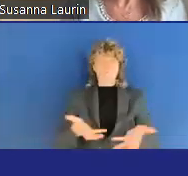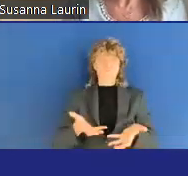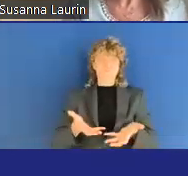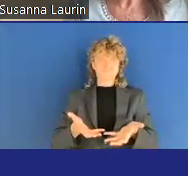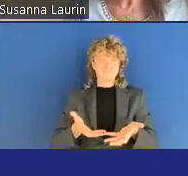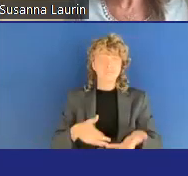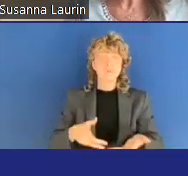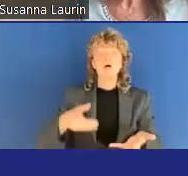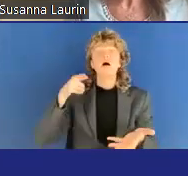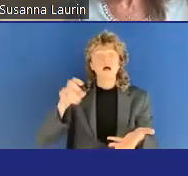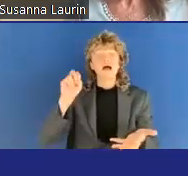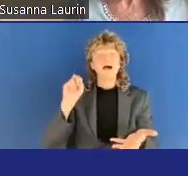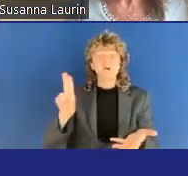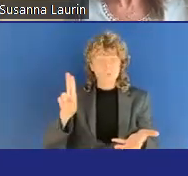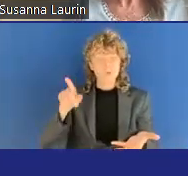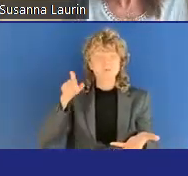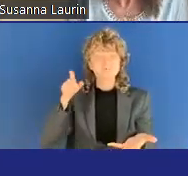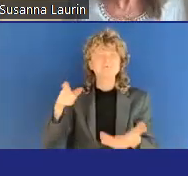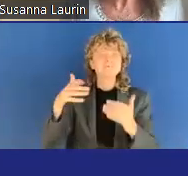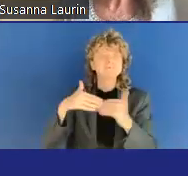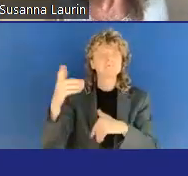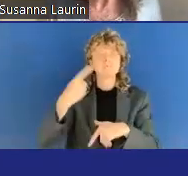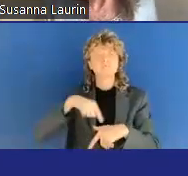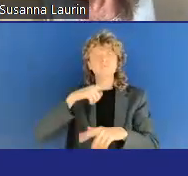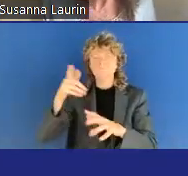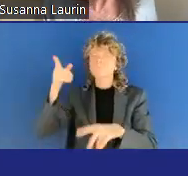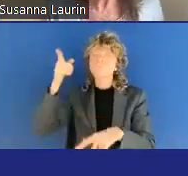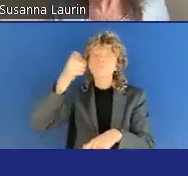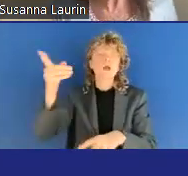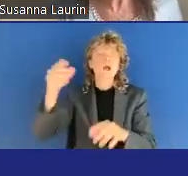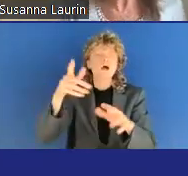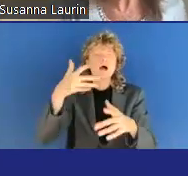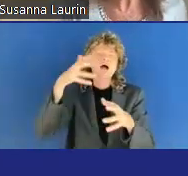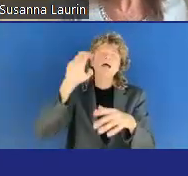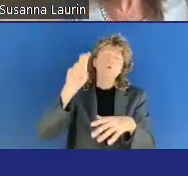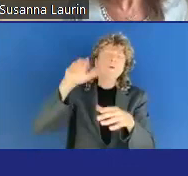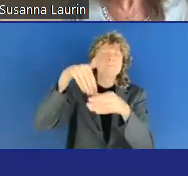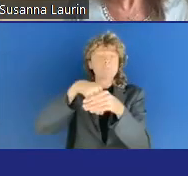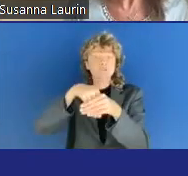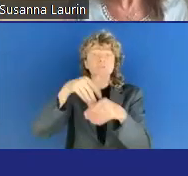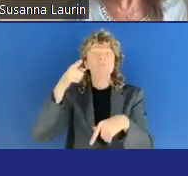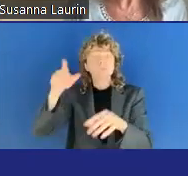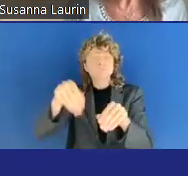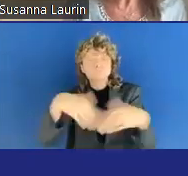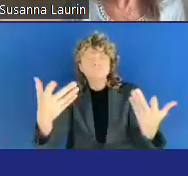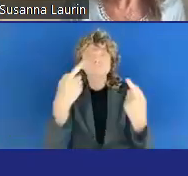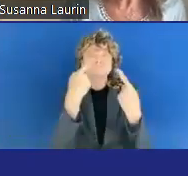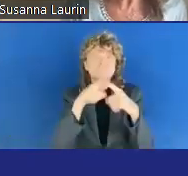free of charge extra benefits so to speak. So if you are, if you become a member in a chapter,